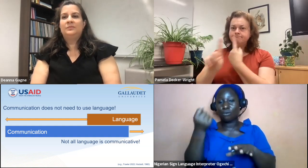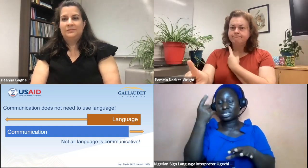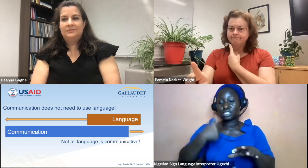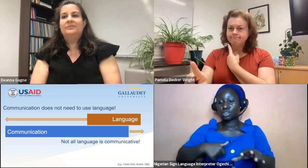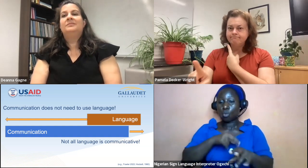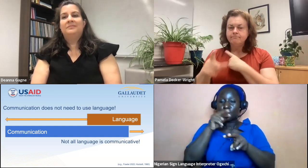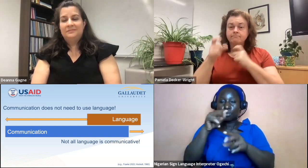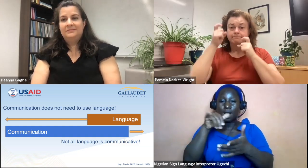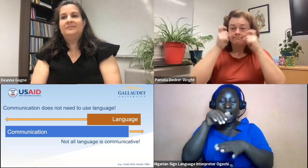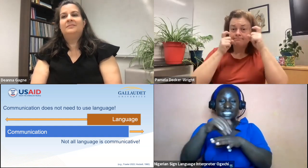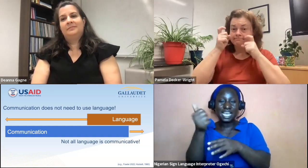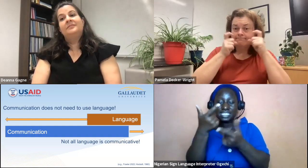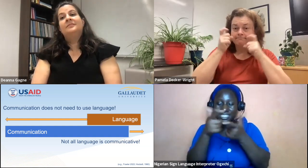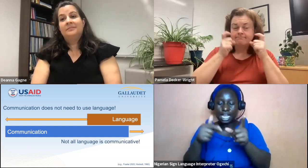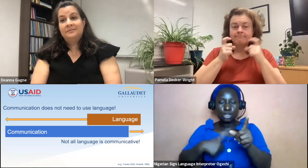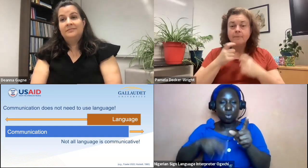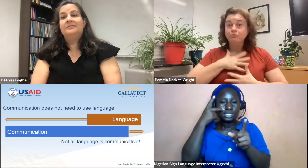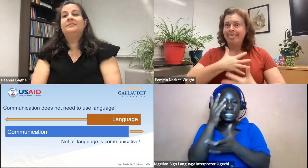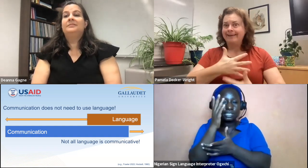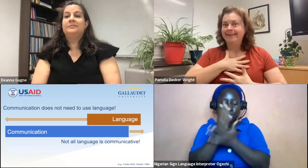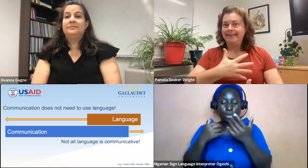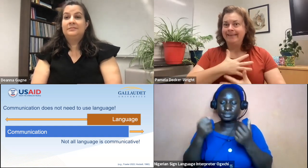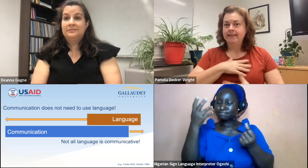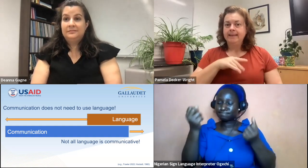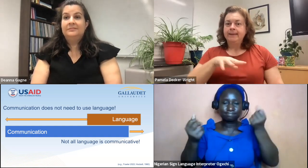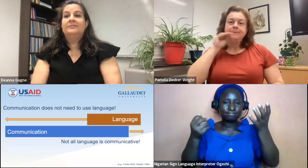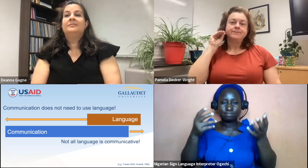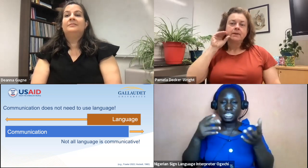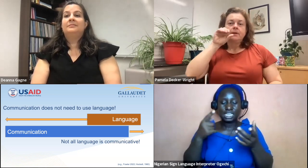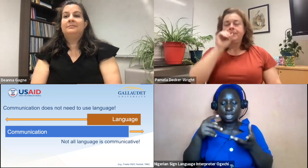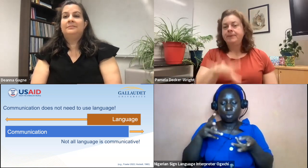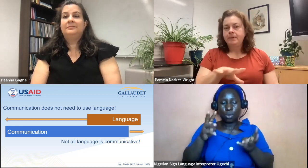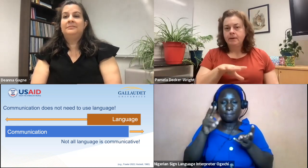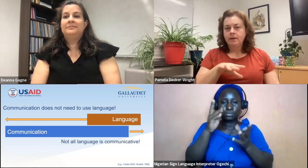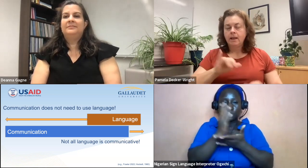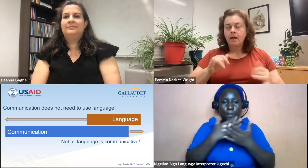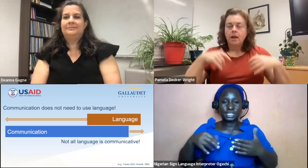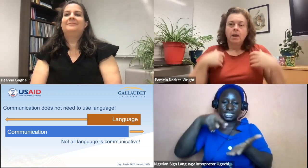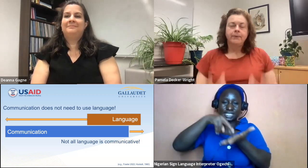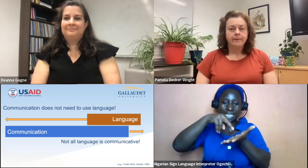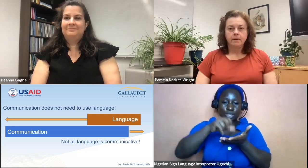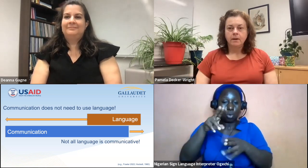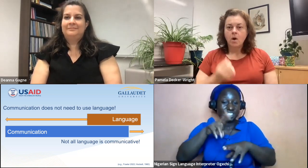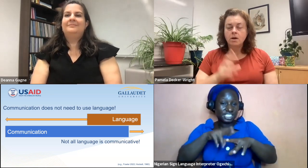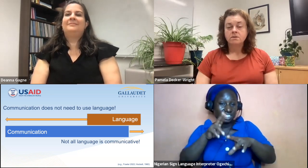how individuals work, how we pass someone by the facial expressions we have, how we take in a breath and actually